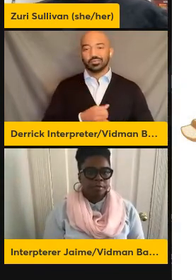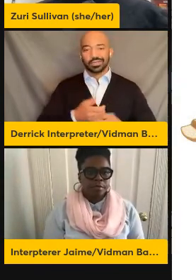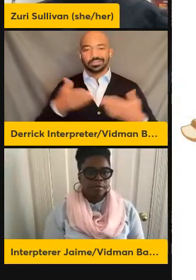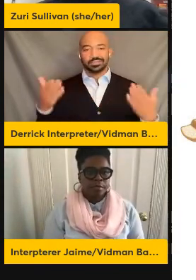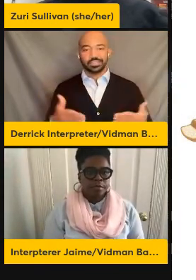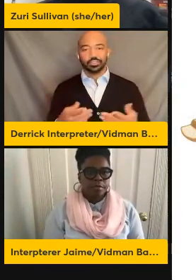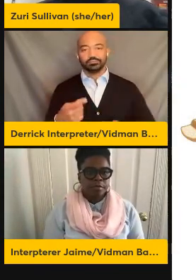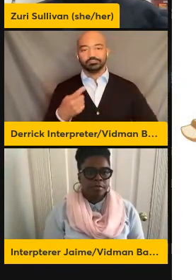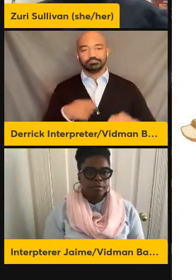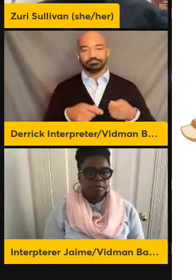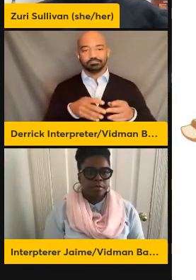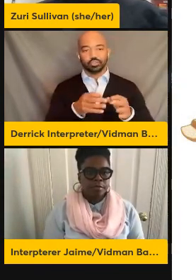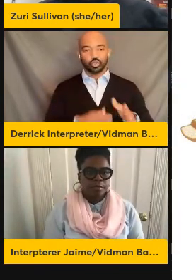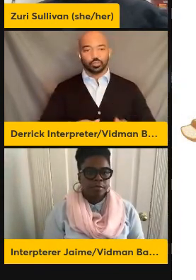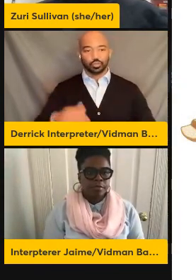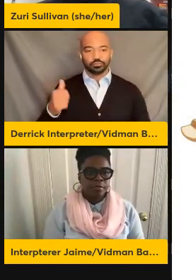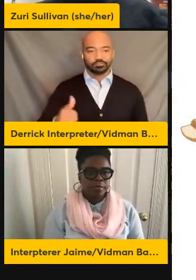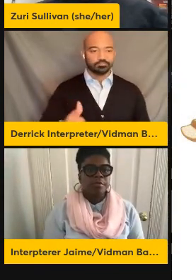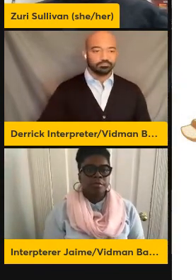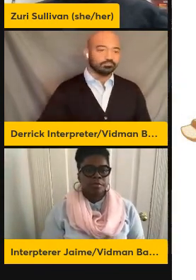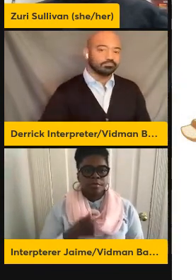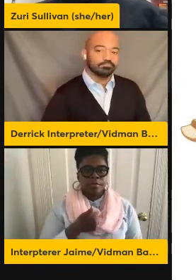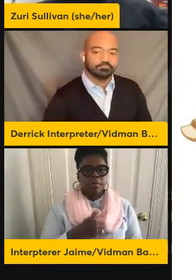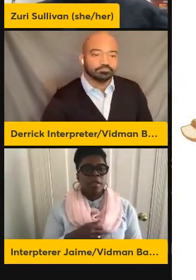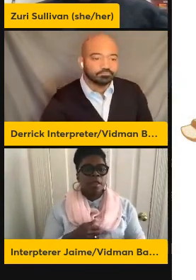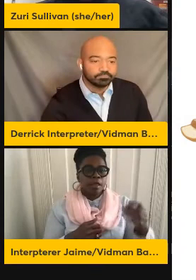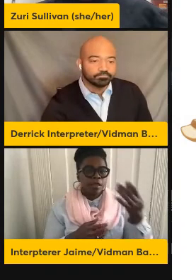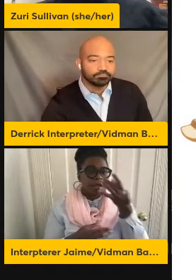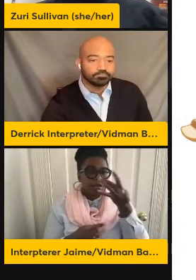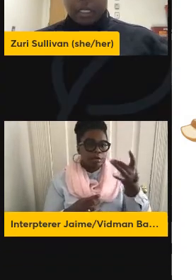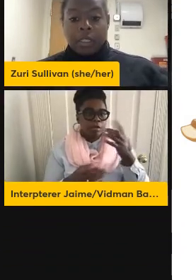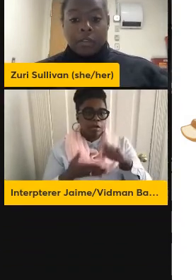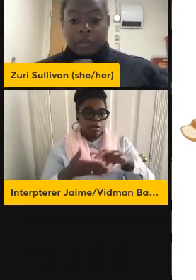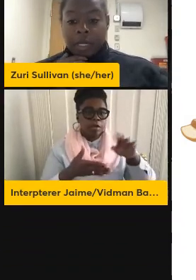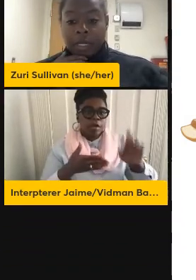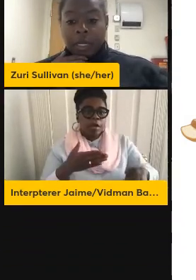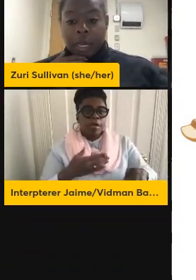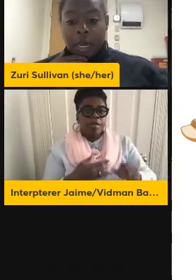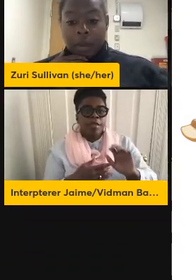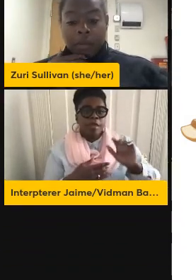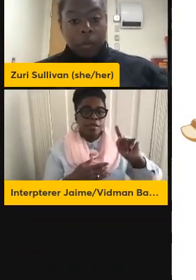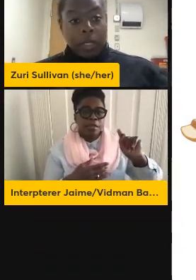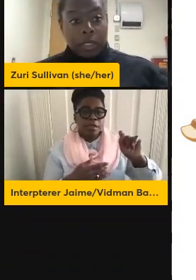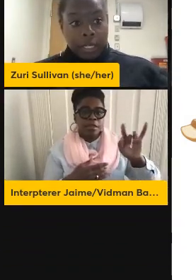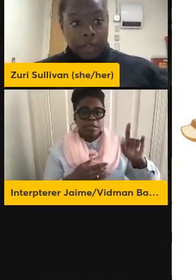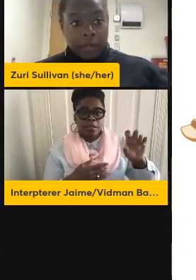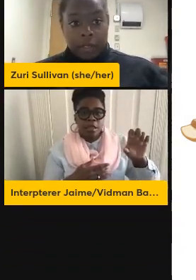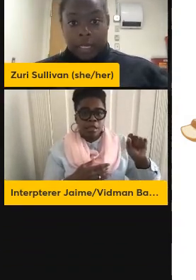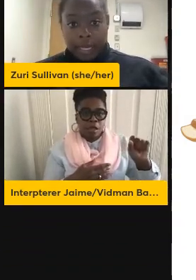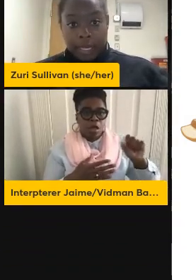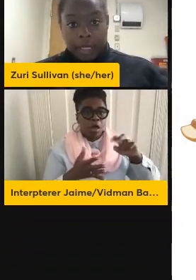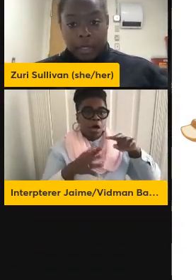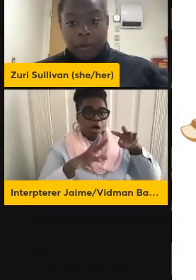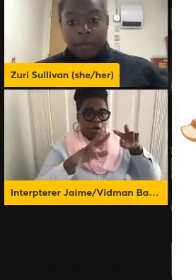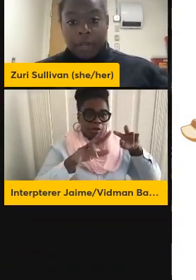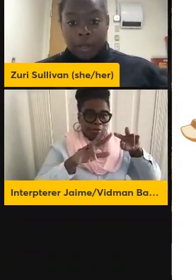this was a really interesting result, because although Gamma Delta T cells have been well studied for decades, we know very